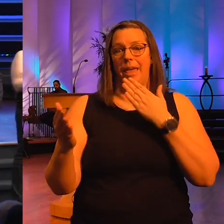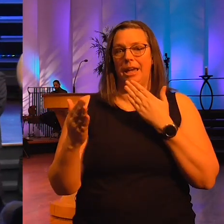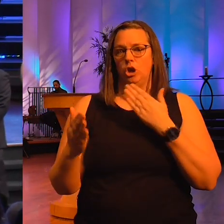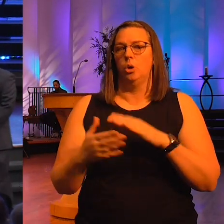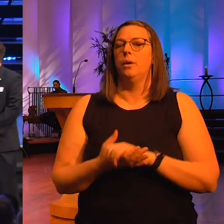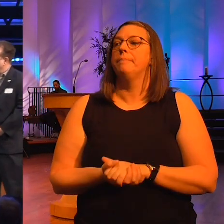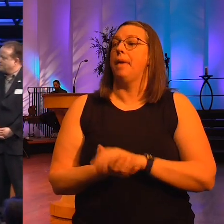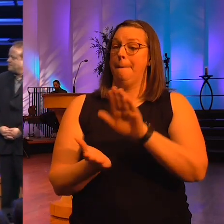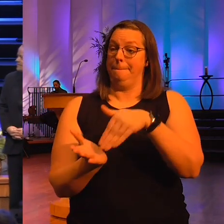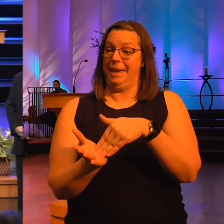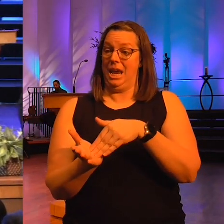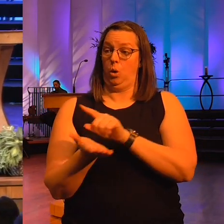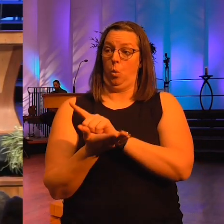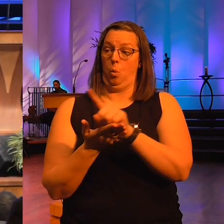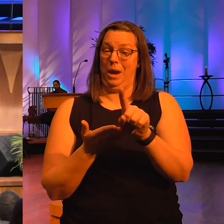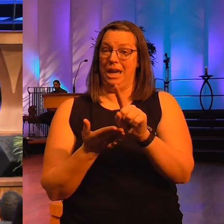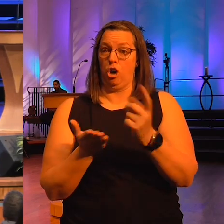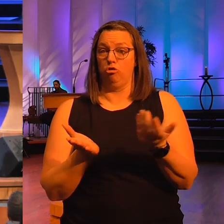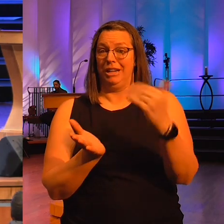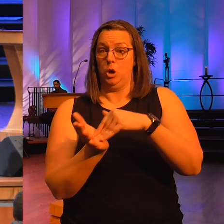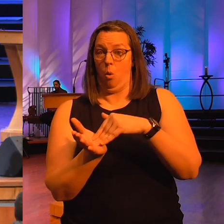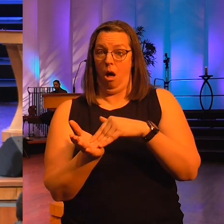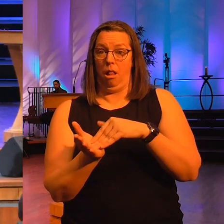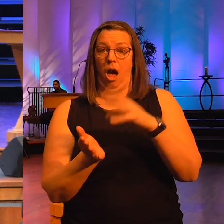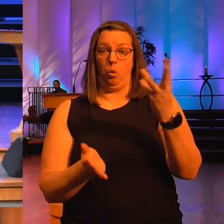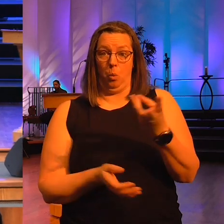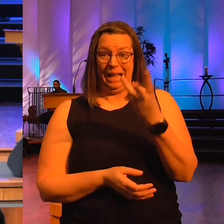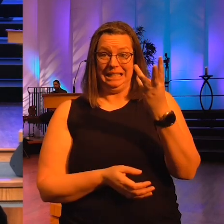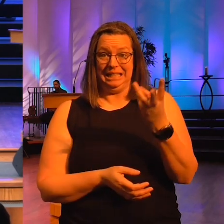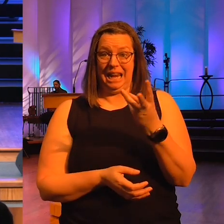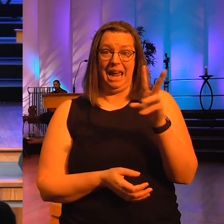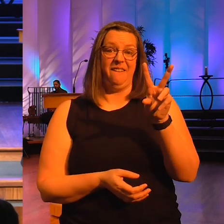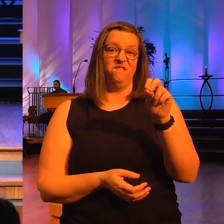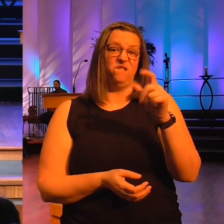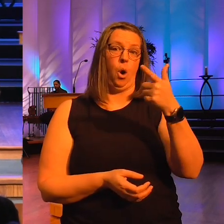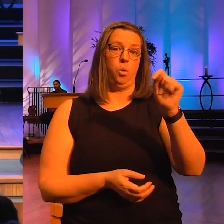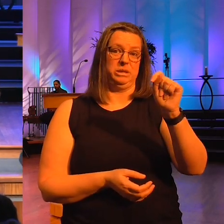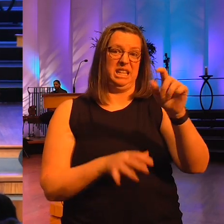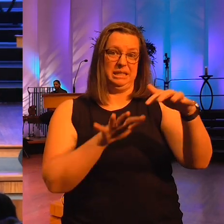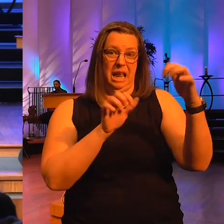6:40 in the boat and up this upcoming Saturday it's only a love donation we have a quarterly